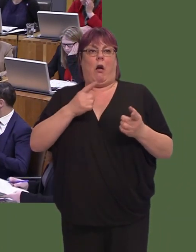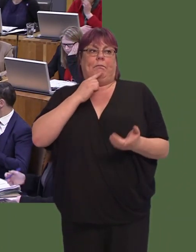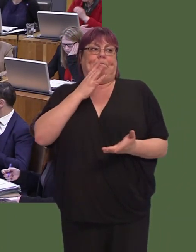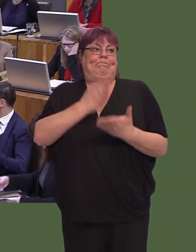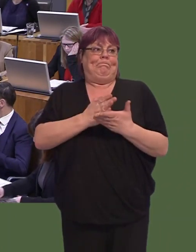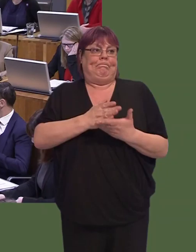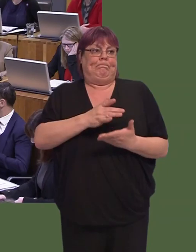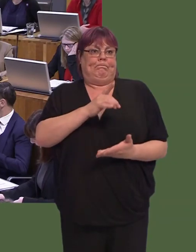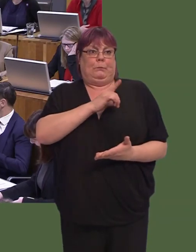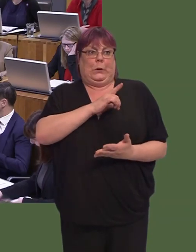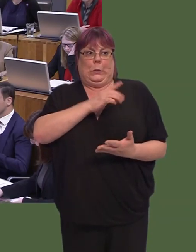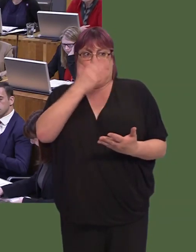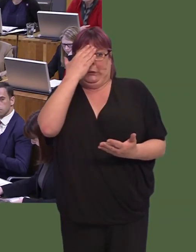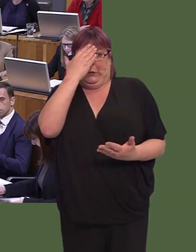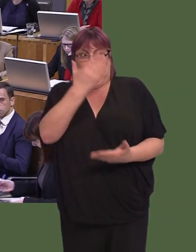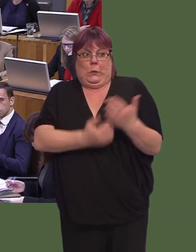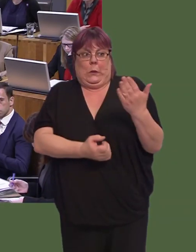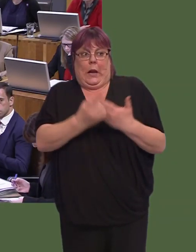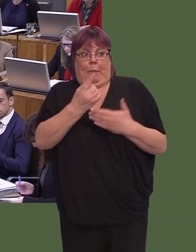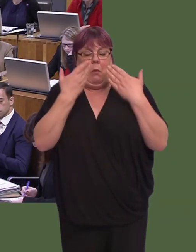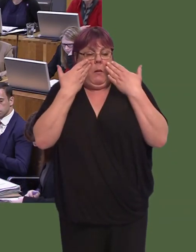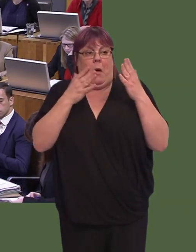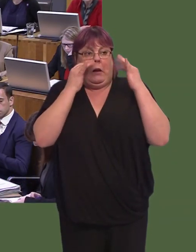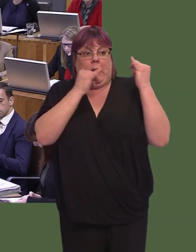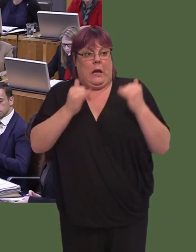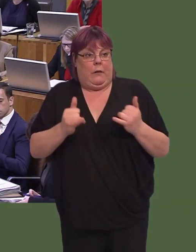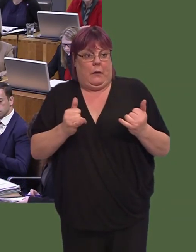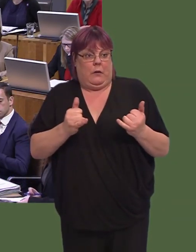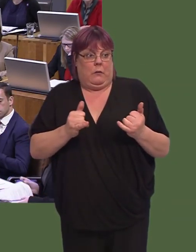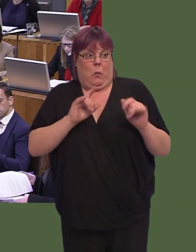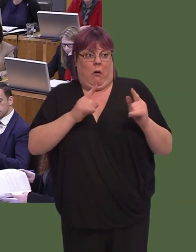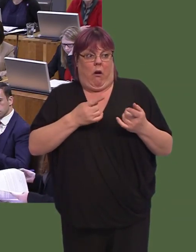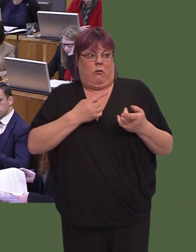it because, until we know the outcome of the public inquiry, we are not in a position to be categoric about it.